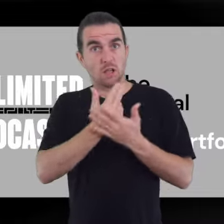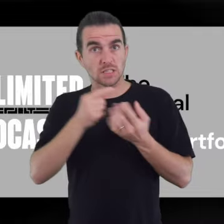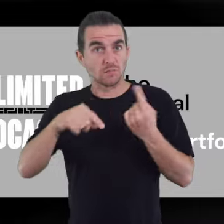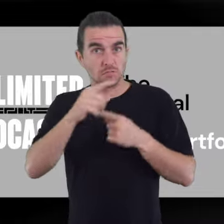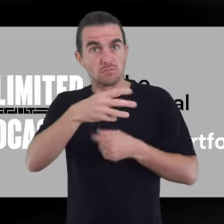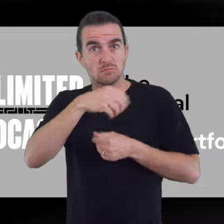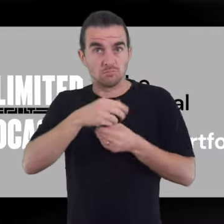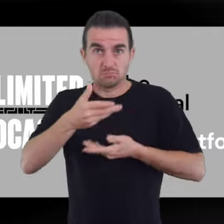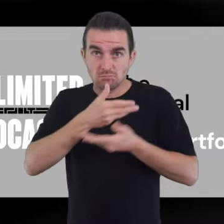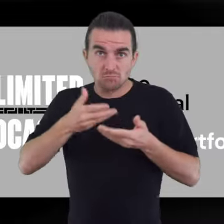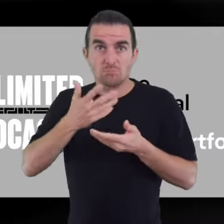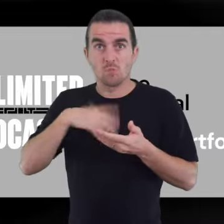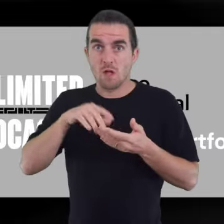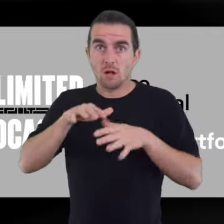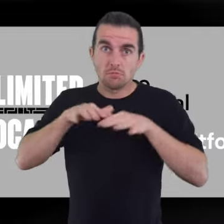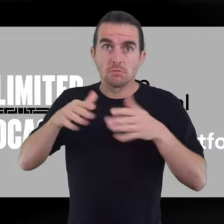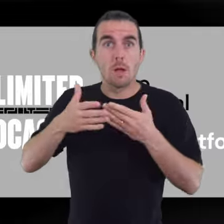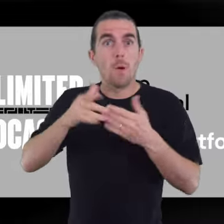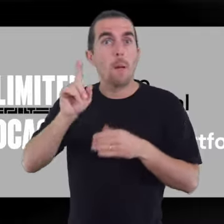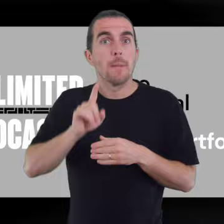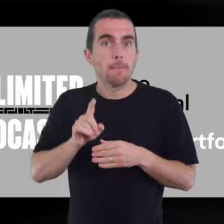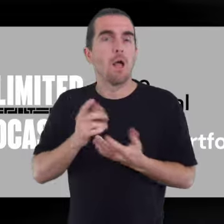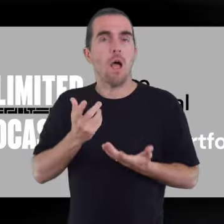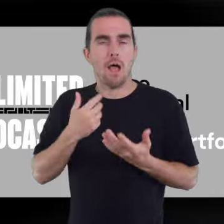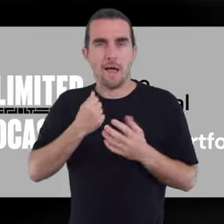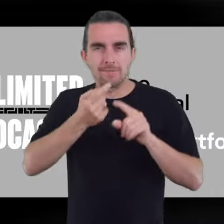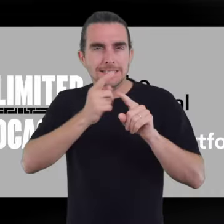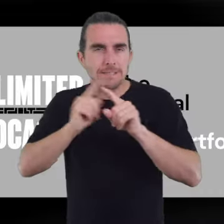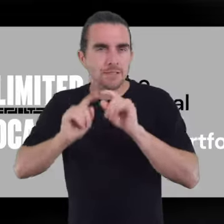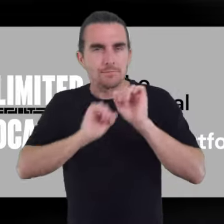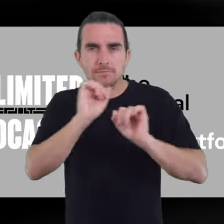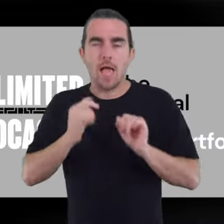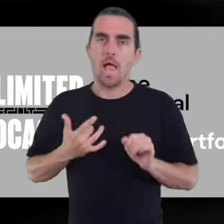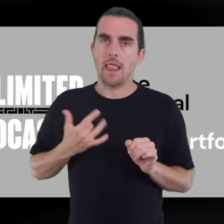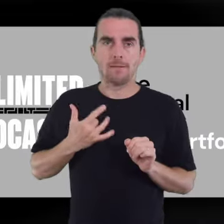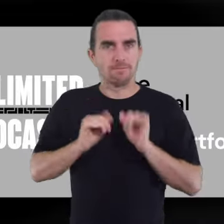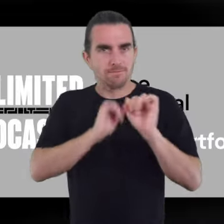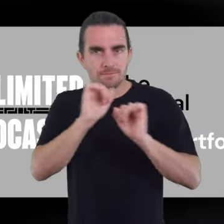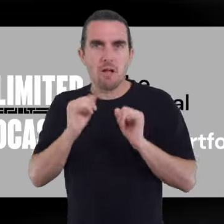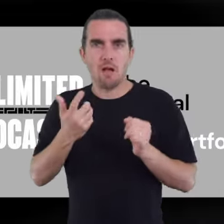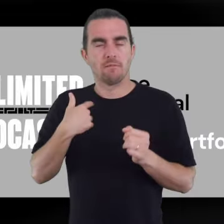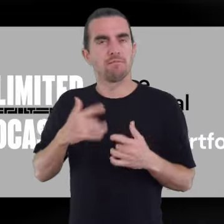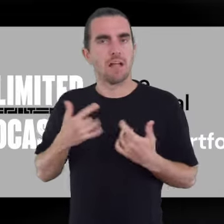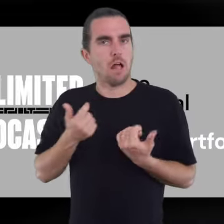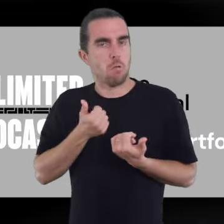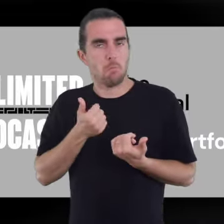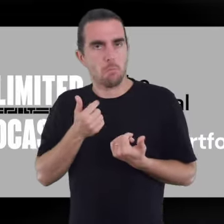was also getting them to reach out to people, because I kind of worked specifically with people who also had different kinds of lived experience.